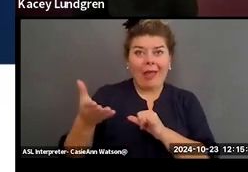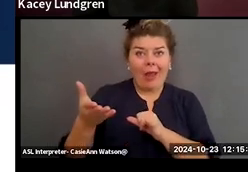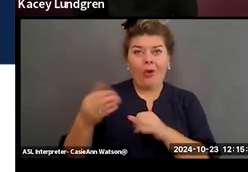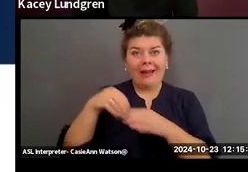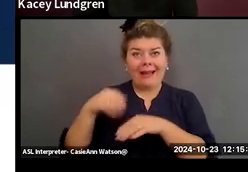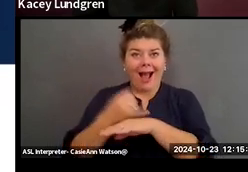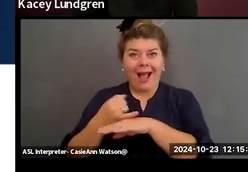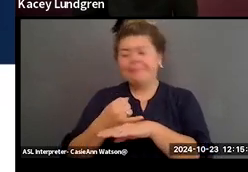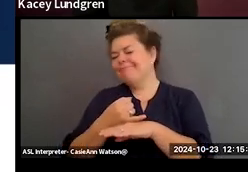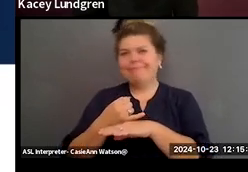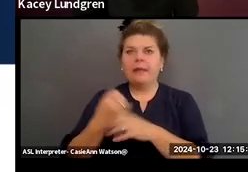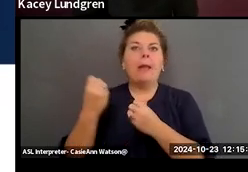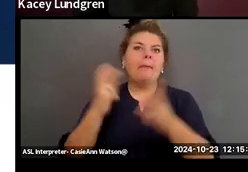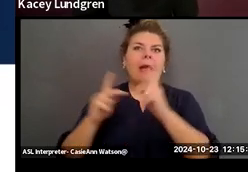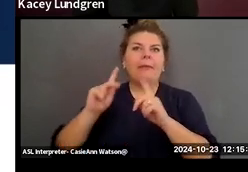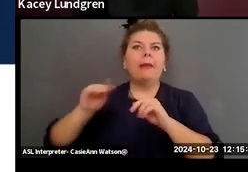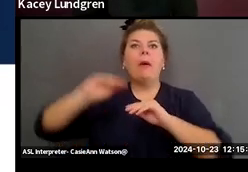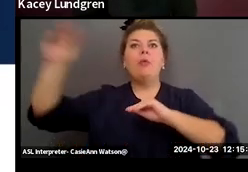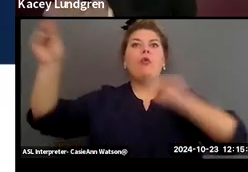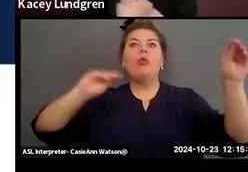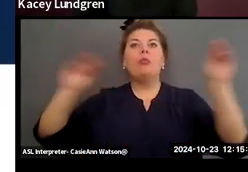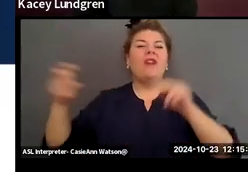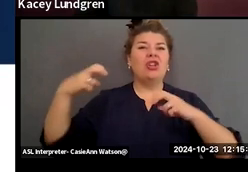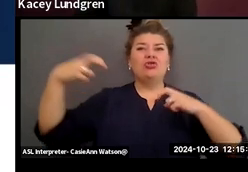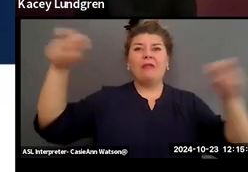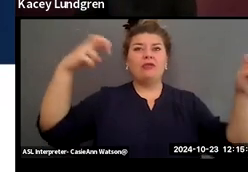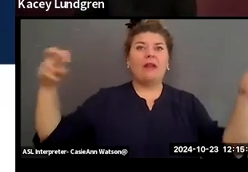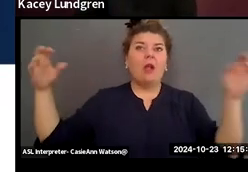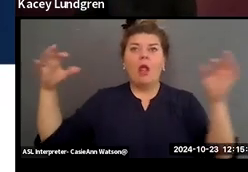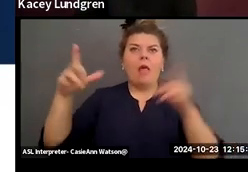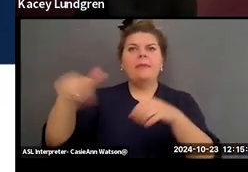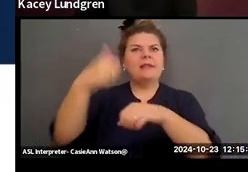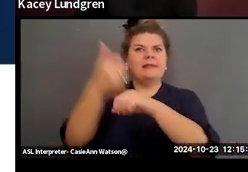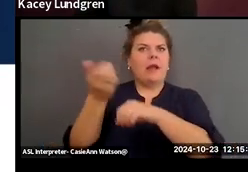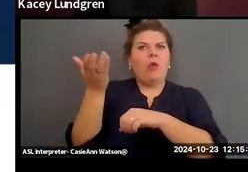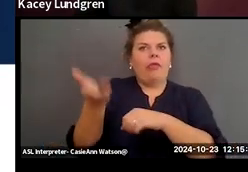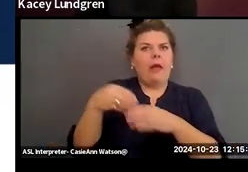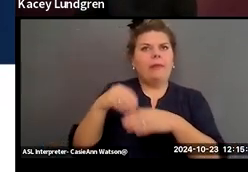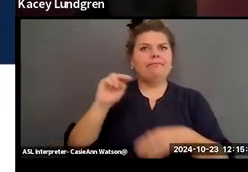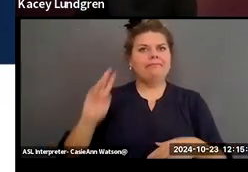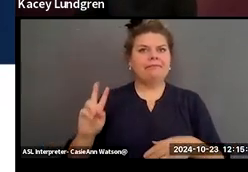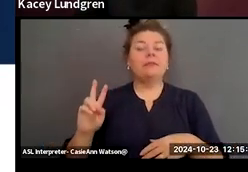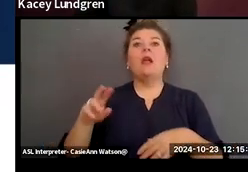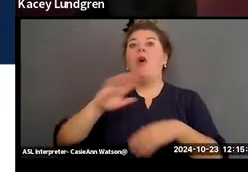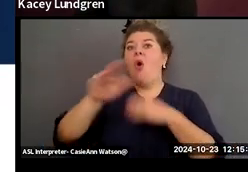Several Martha's Vineyard residents traveled further inland and settled there. Altogether, these residents founded